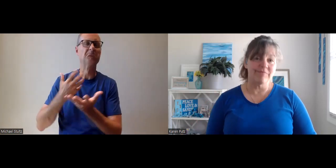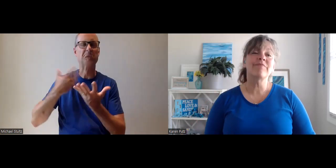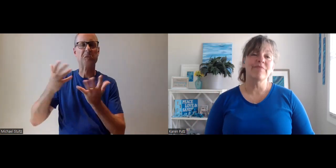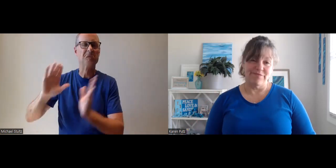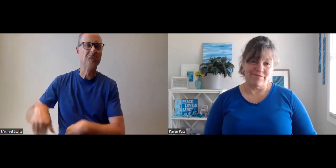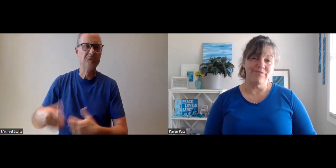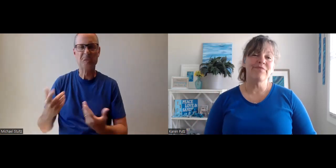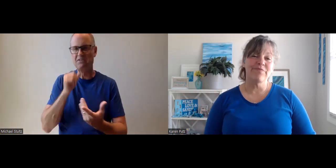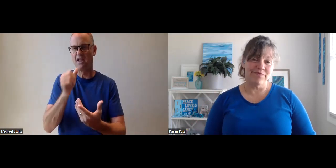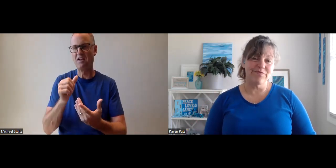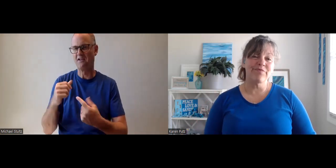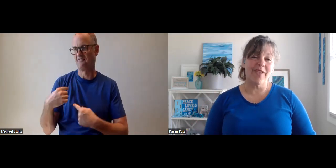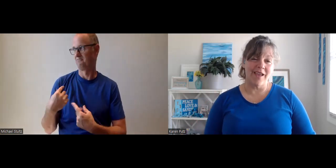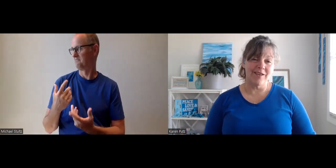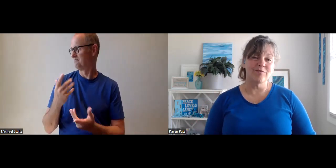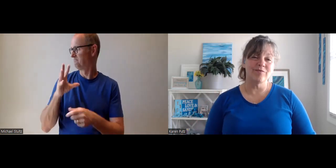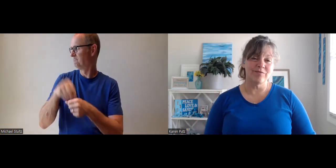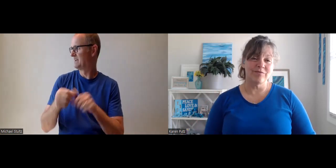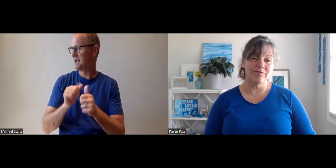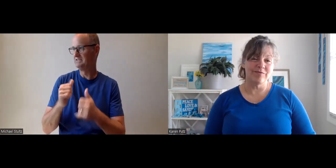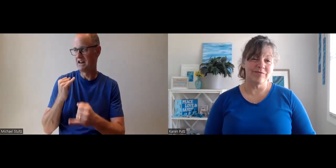a few years ago I won other stuff